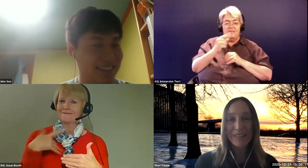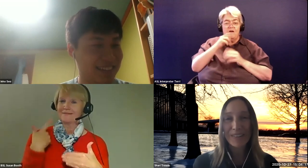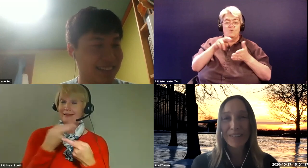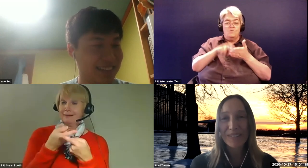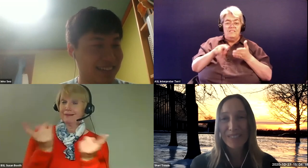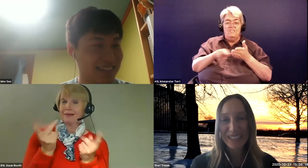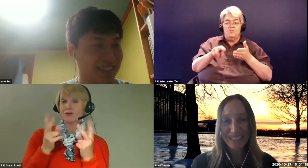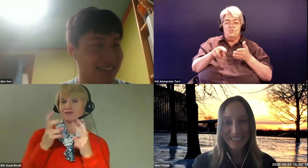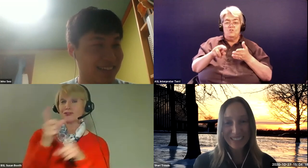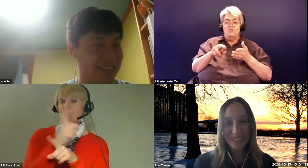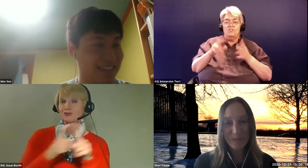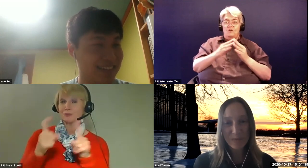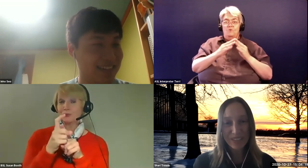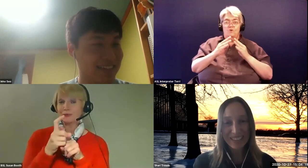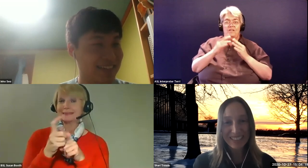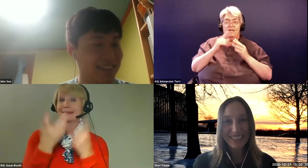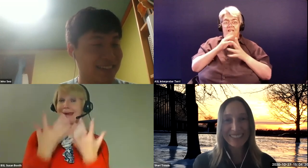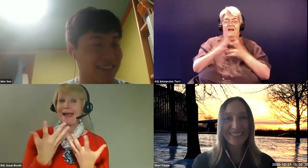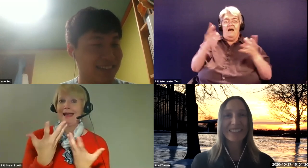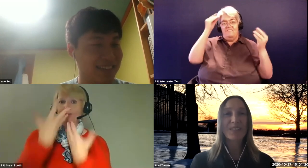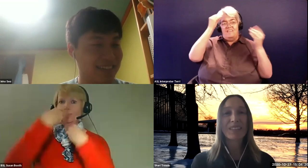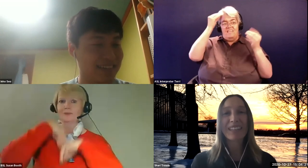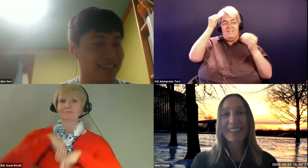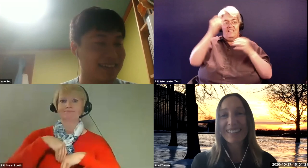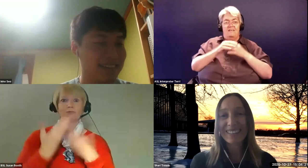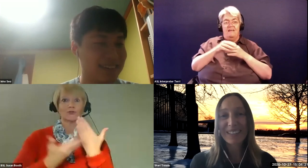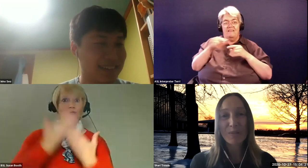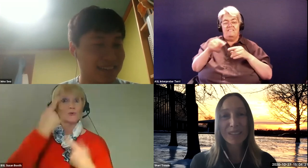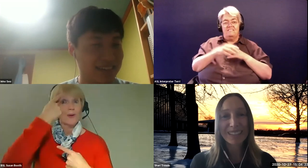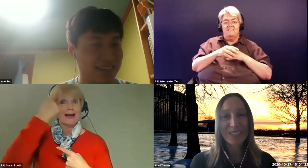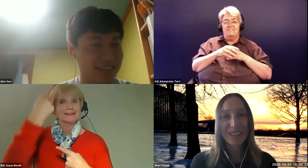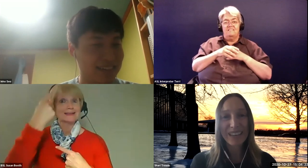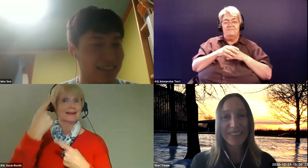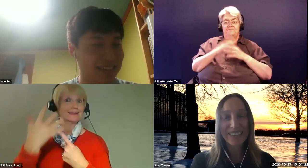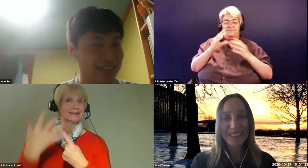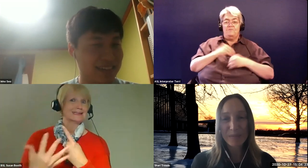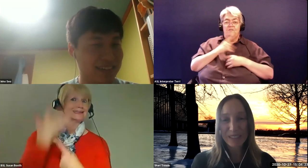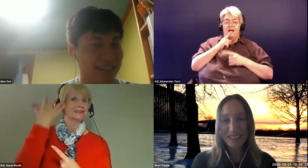whole lot of ideas and inspiration there though I really enjoyed that thanks so much